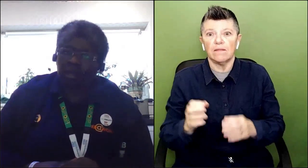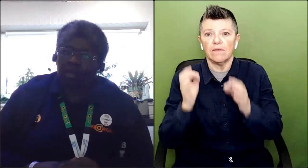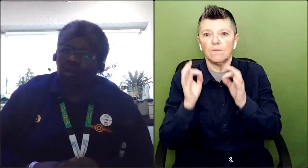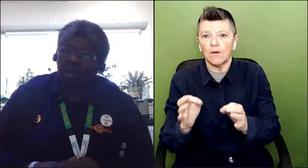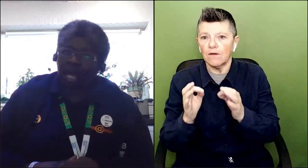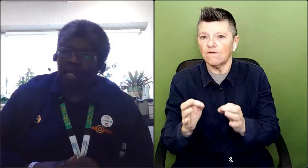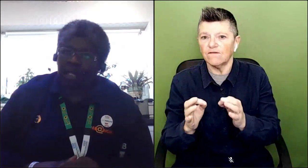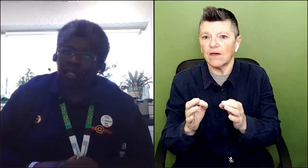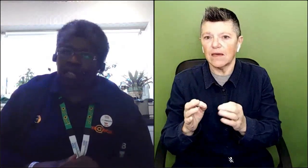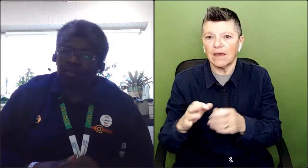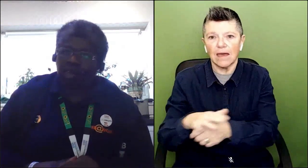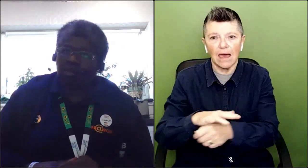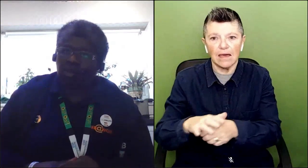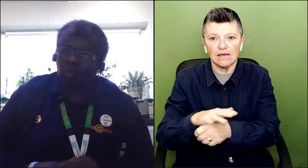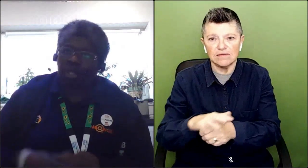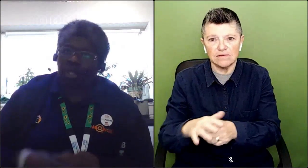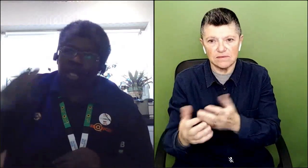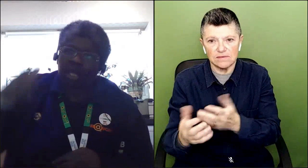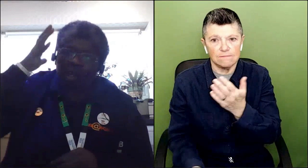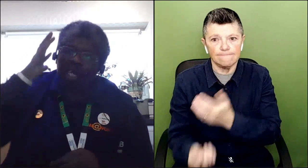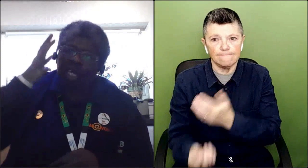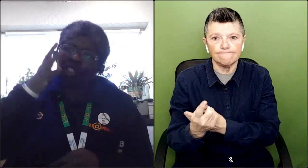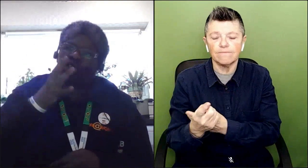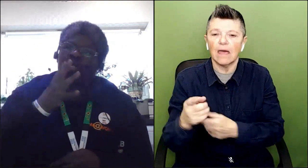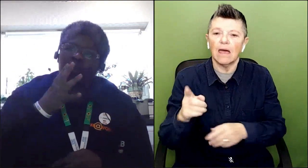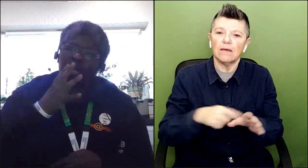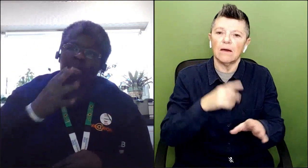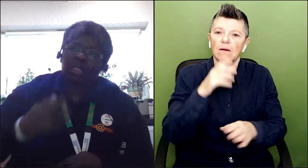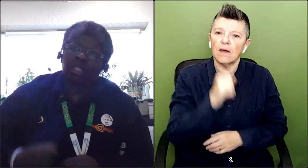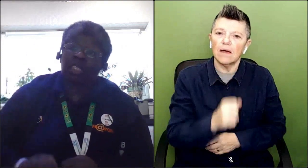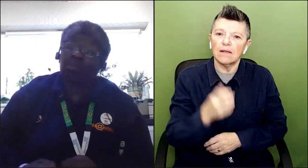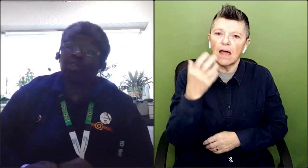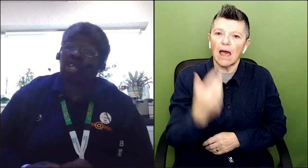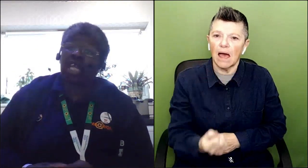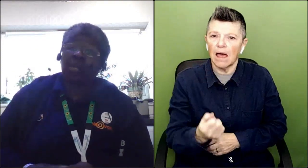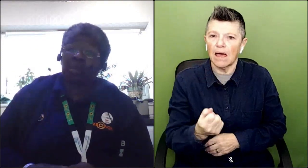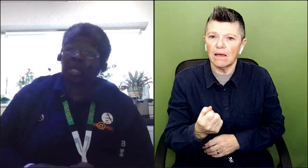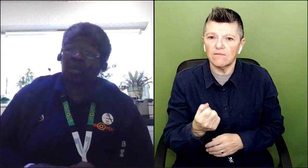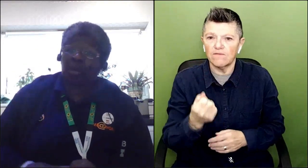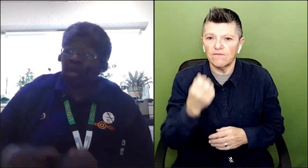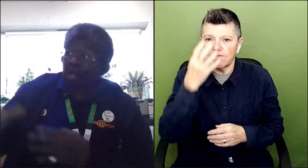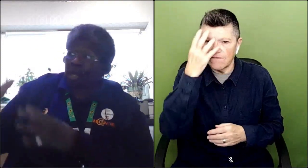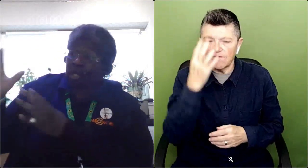A young man that had grown up with a demarcation on his face that his mother had hid him in